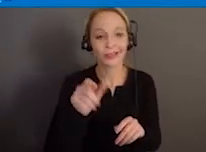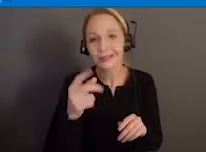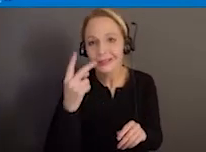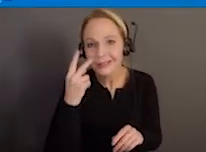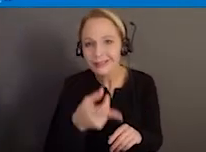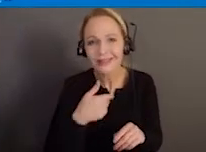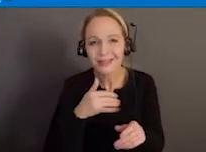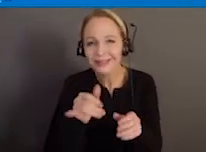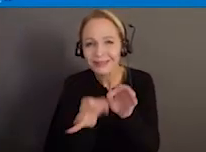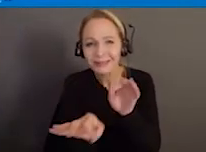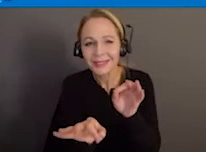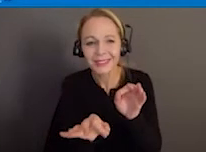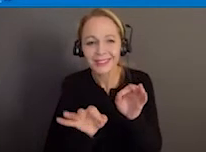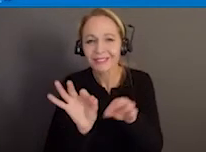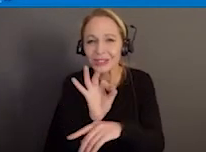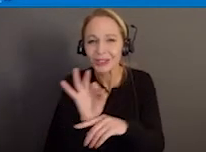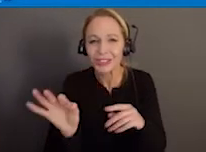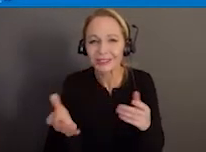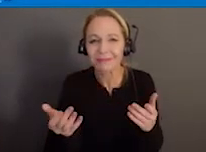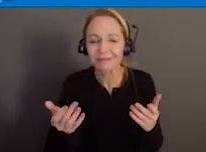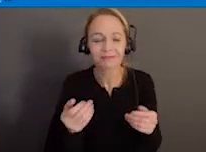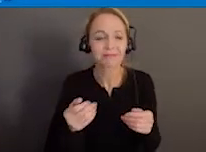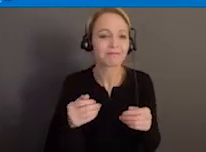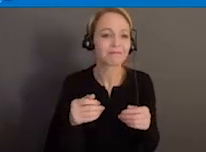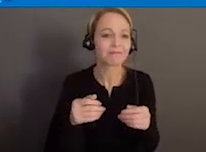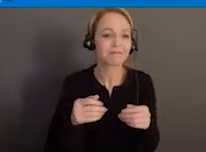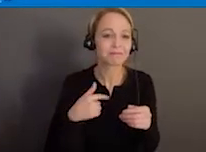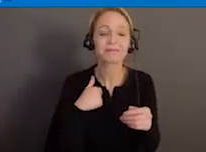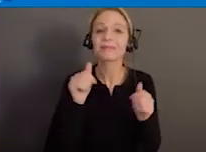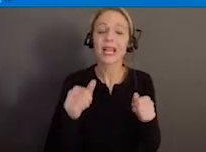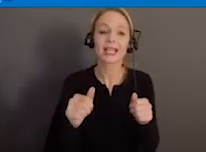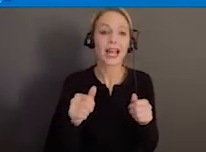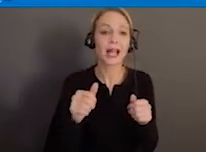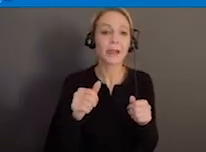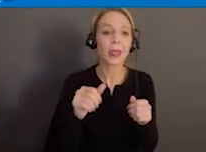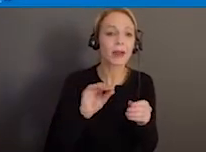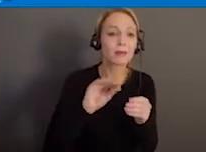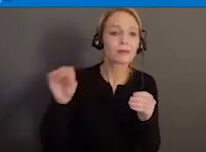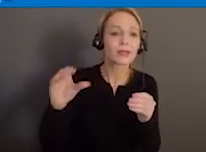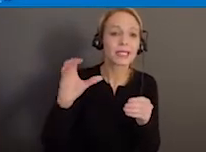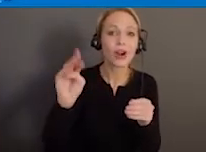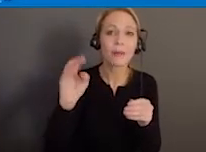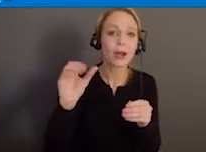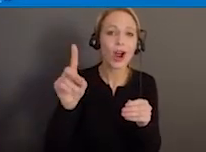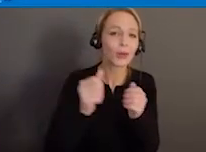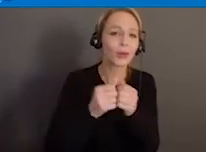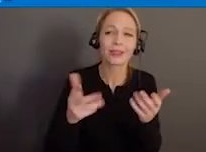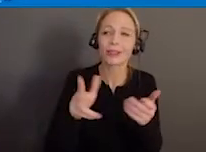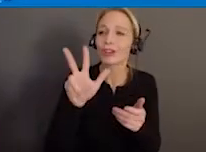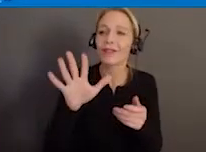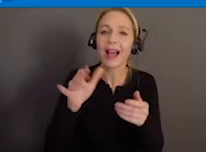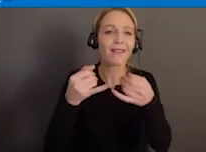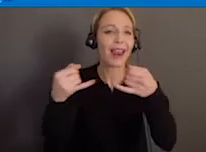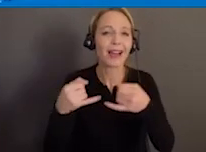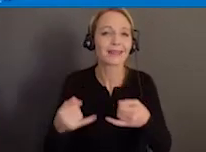AND I HAVE A SIMPLE FUNCTION, I CAN FRAME WITH 35 LINE OF JOBS, PRETTY COOL.